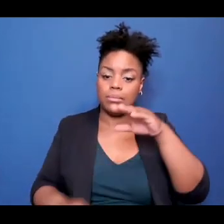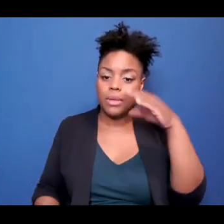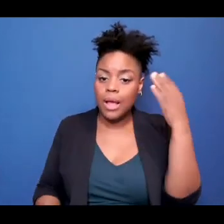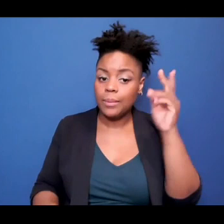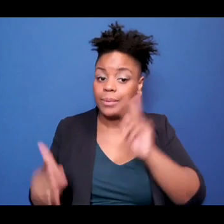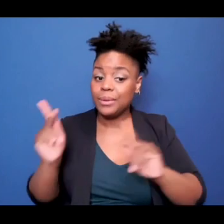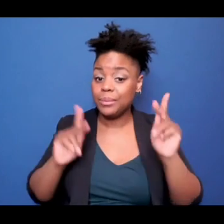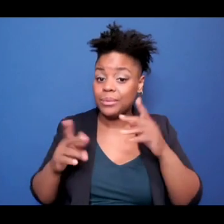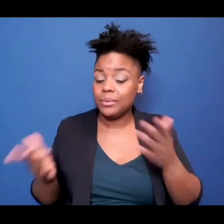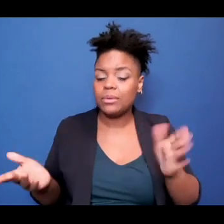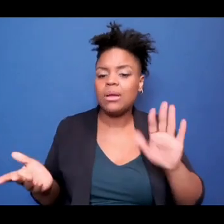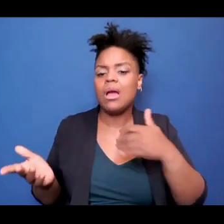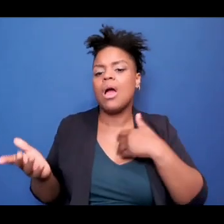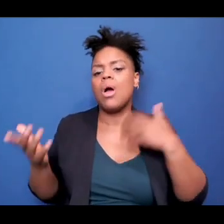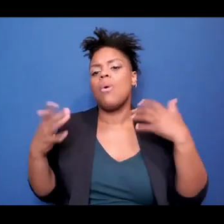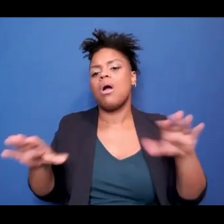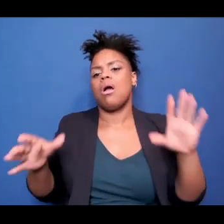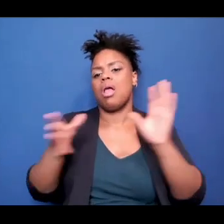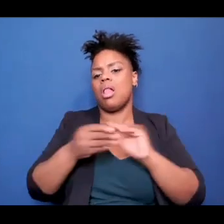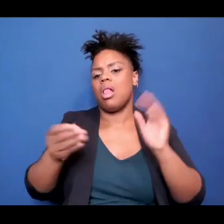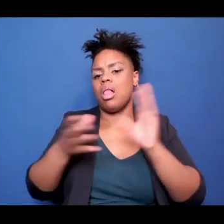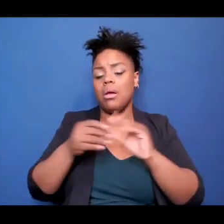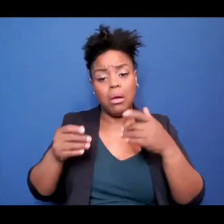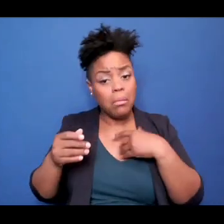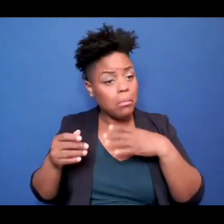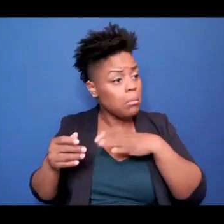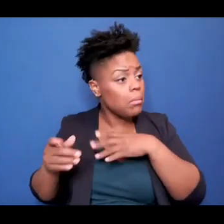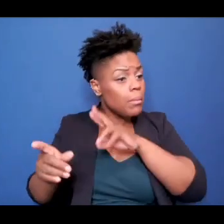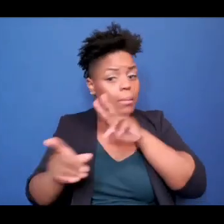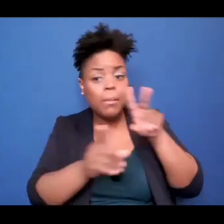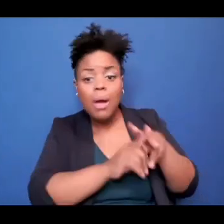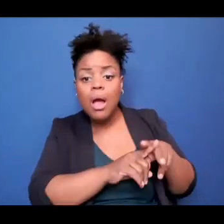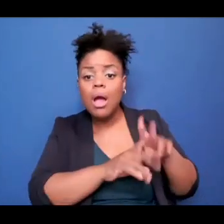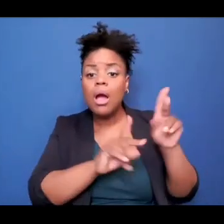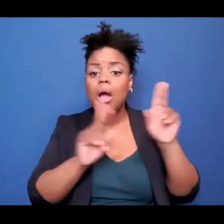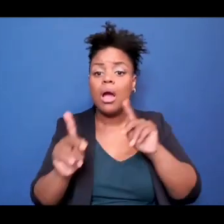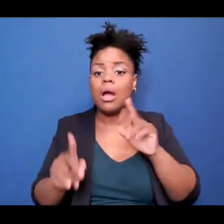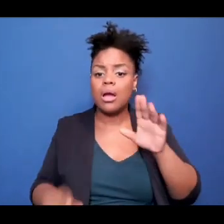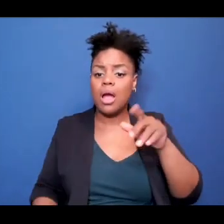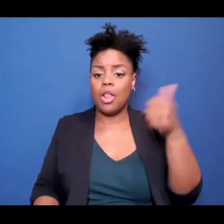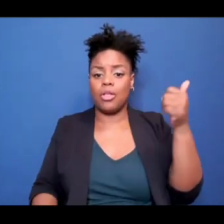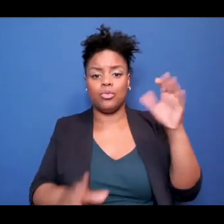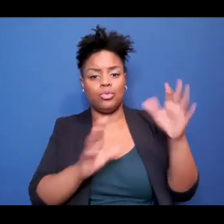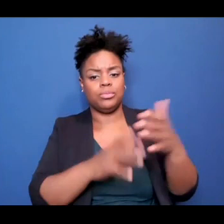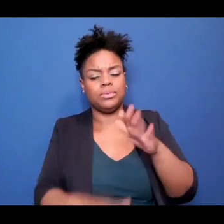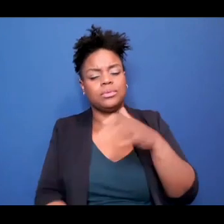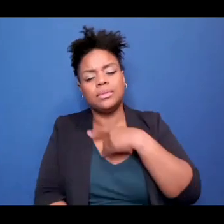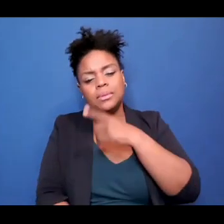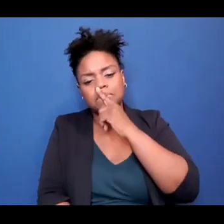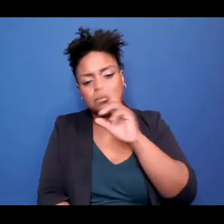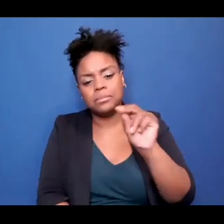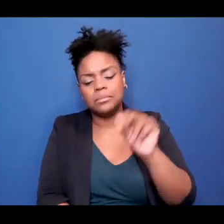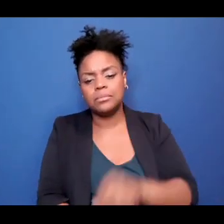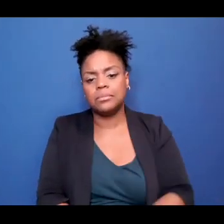WAYS THAT AFFECT BLACK PEOPLE, SO I WOULDN'T WANT TO TRY TO SAY THAT YOU CAN JUST PICK THOSE UP AND APPLY THEM TO ALL GROUPS